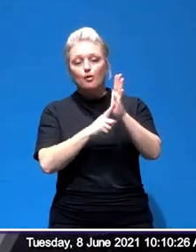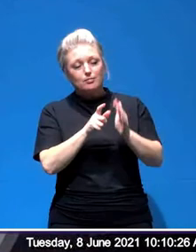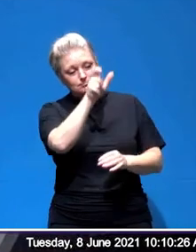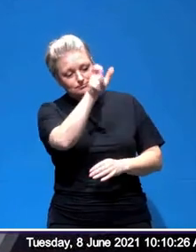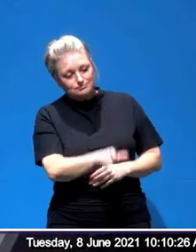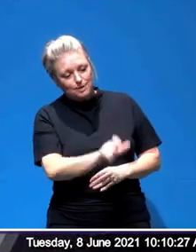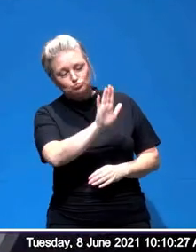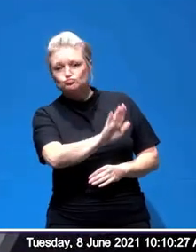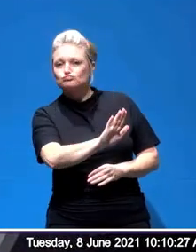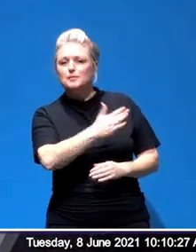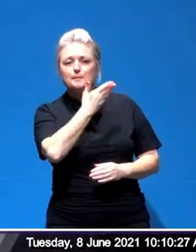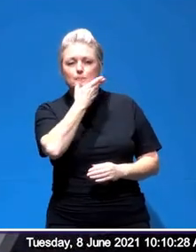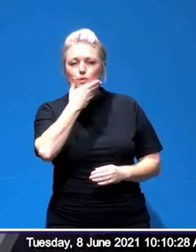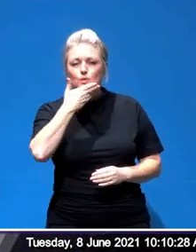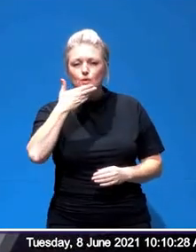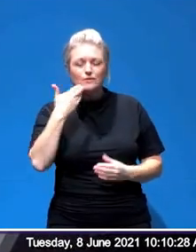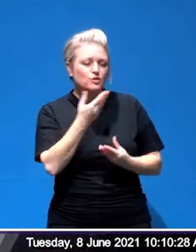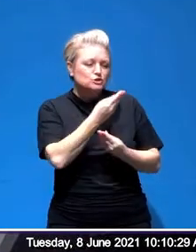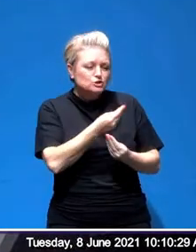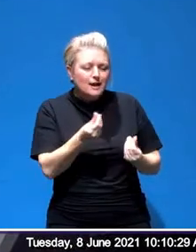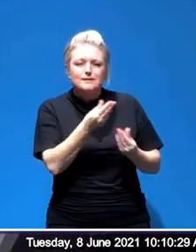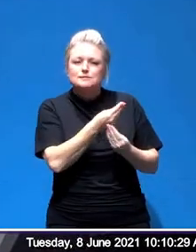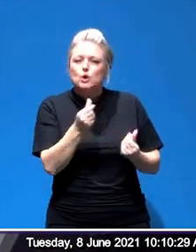He is a lovely man who is very gentle and very sweet.